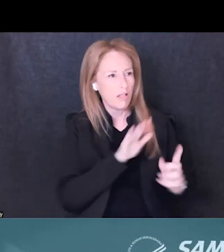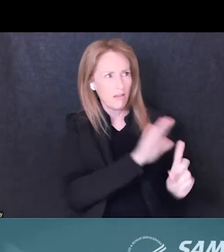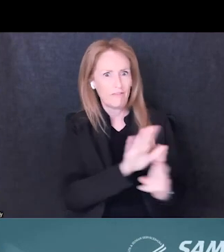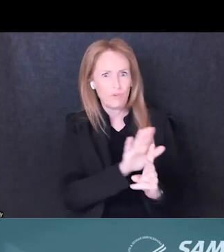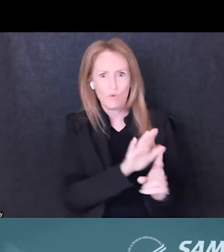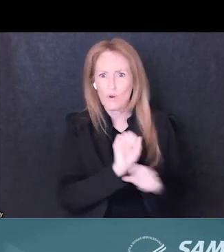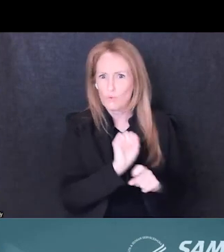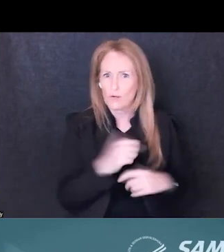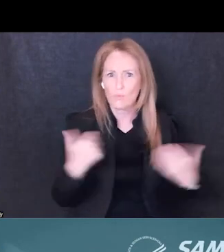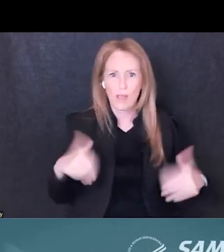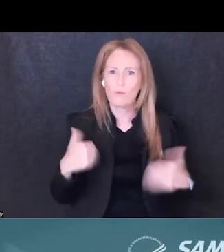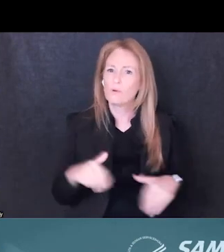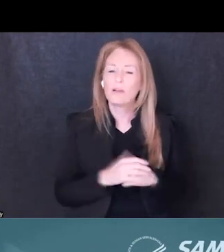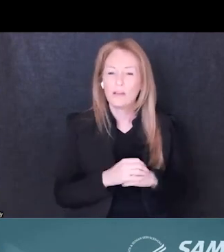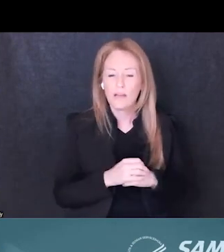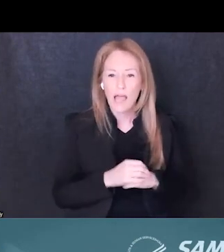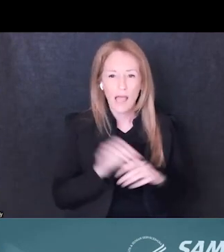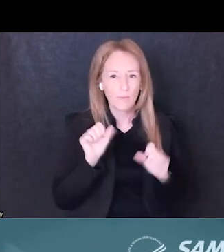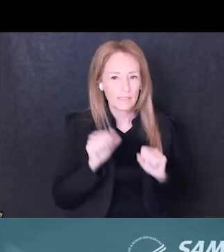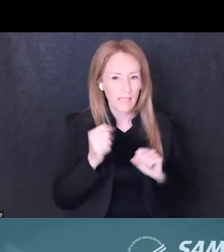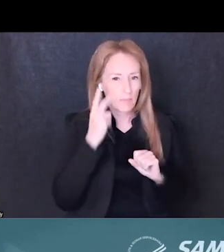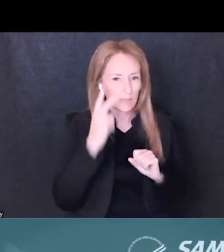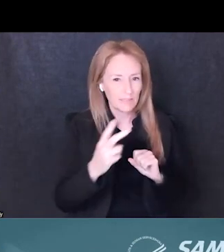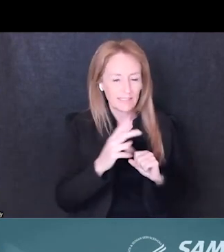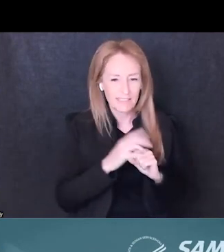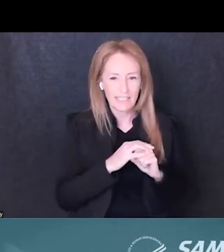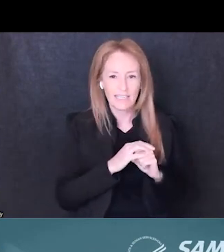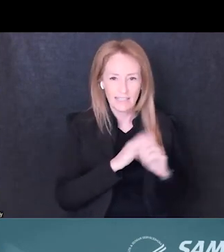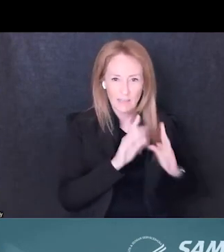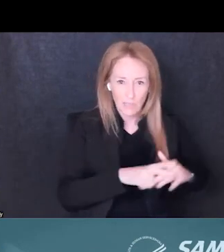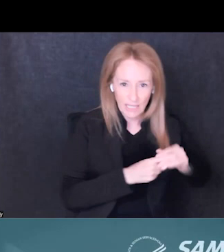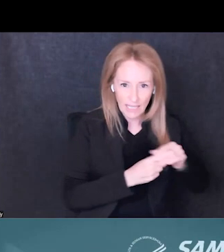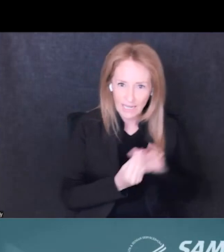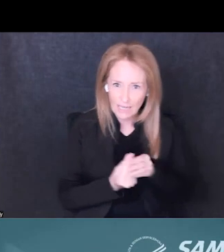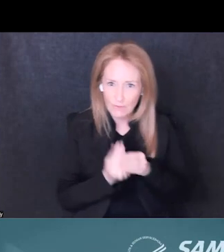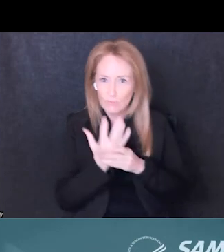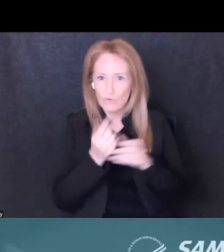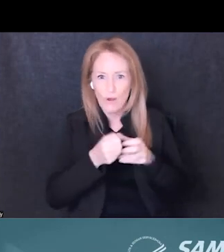I WAS ABLE TO SEE IT GROW FROM THE BEGINNING. IT IS JUST SO EXCITING TO SEE THE WORK AS I AM.